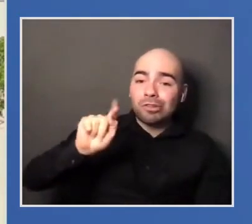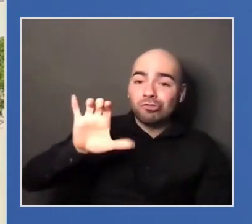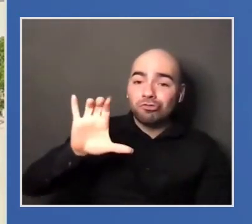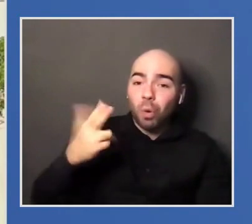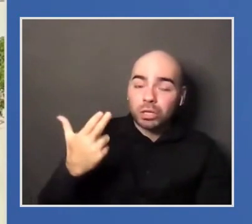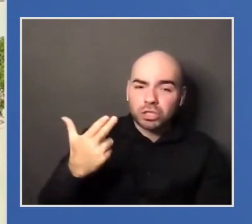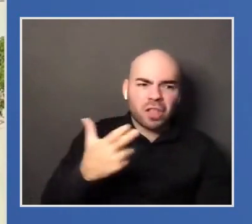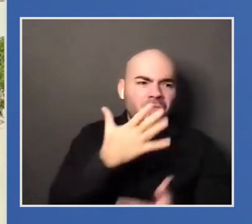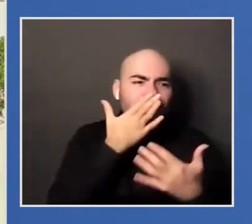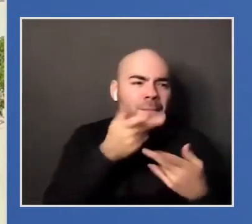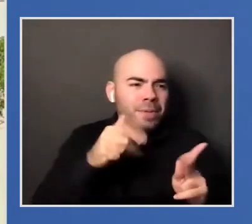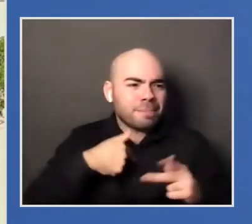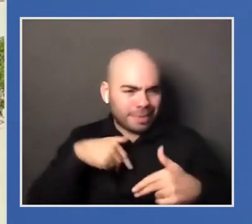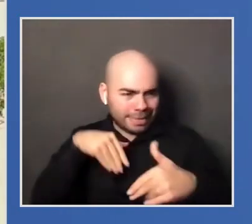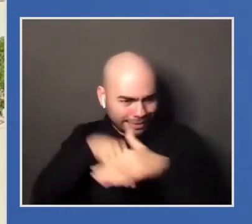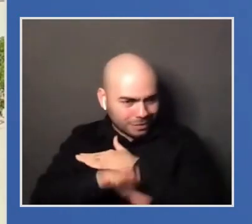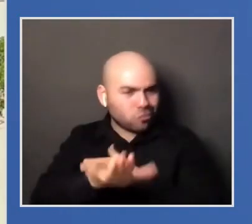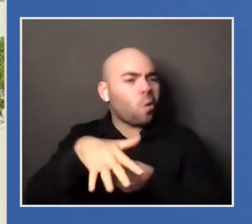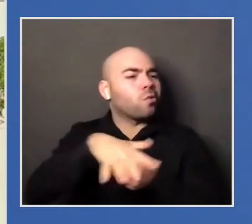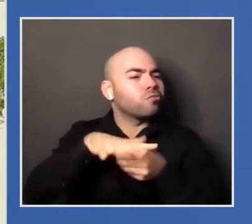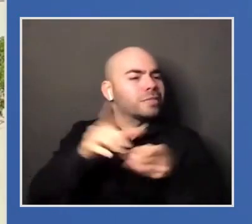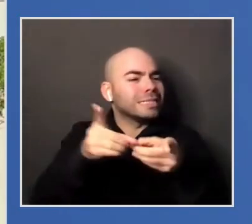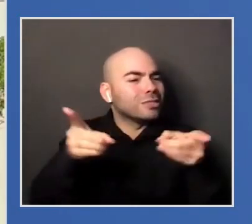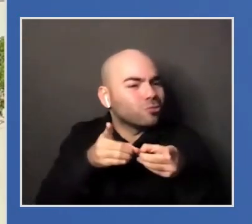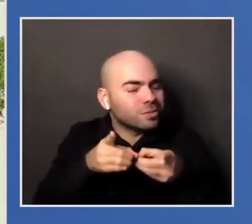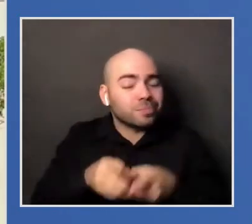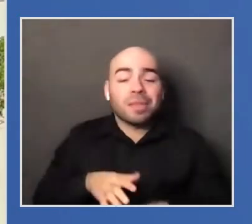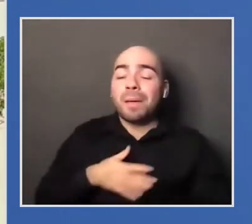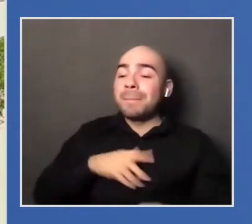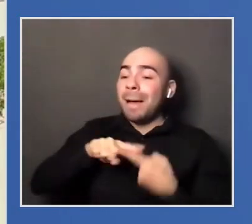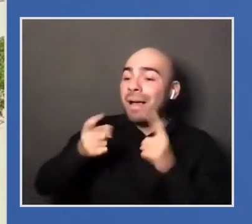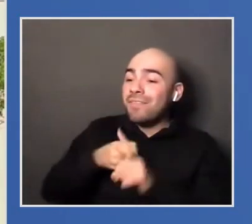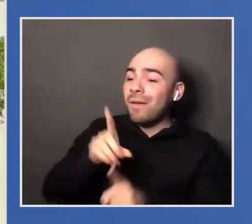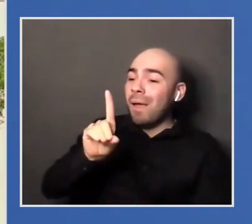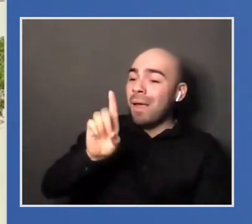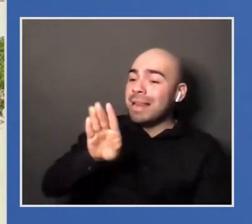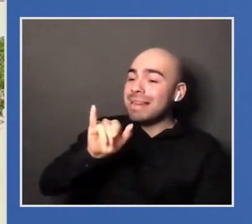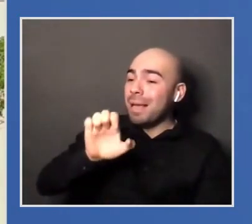KIM JONG-UN FROM KOREA. FOR MY CAREER I STOOD FOR FREEDOM OF PRESS AND ASSEMBLY, FREEDOM OF RELIGION AND AGAINST DICTATORS WHETHER THEY ARE LEFT